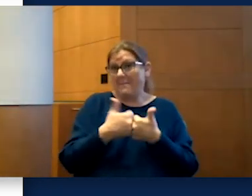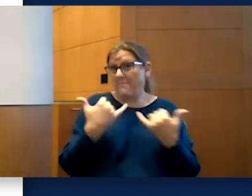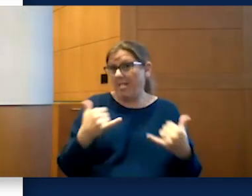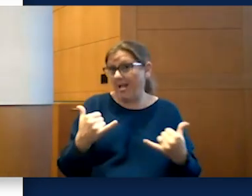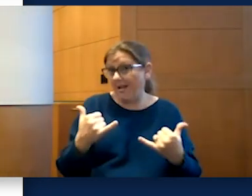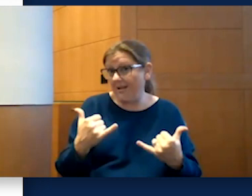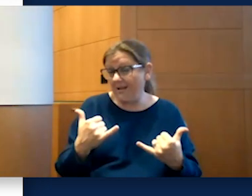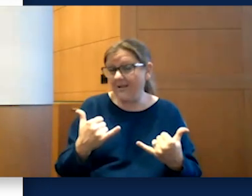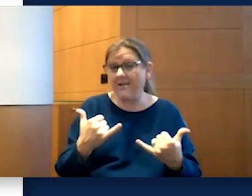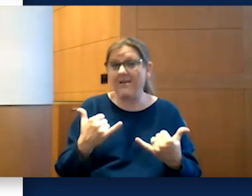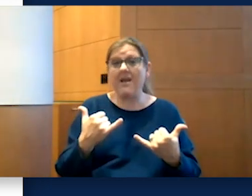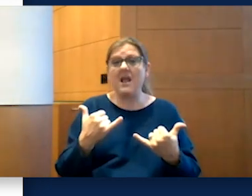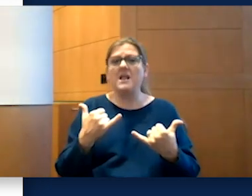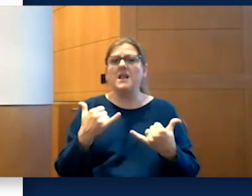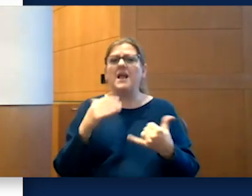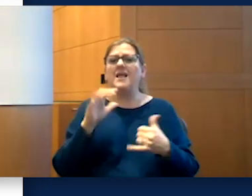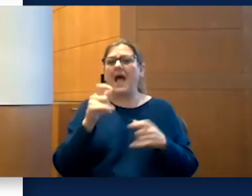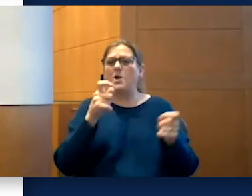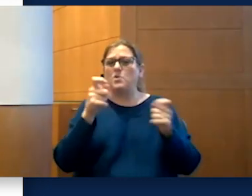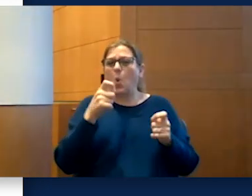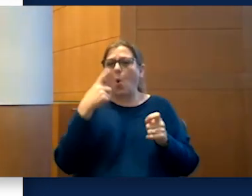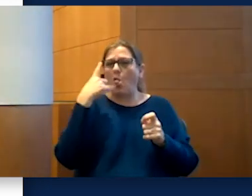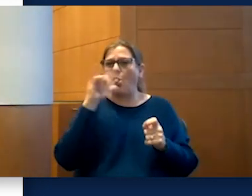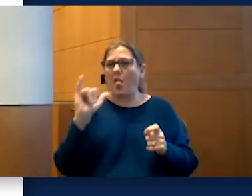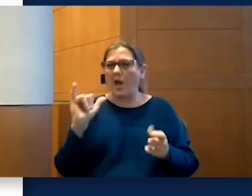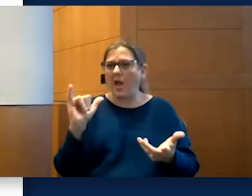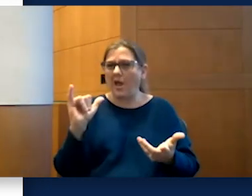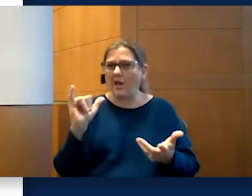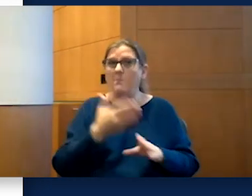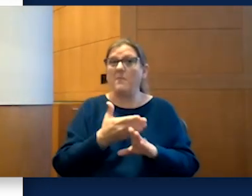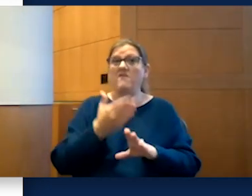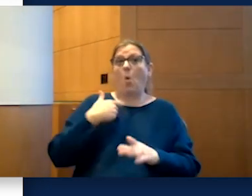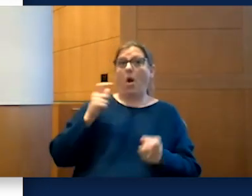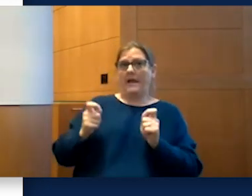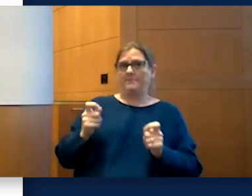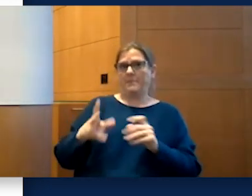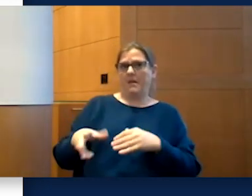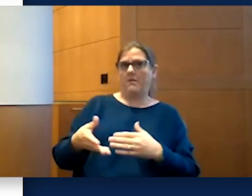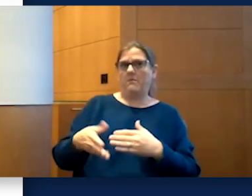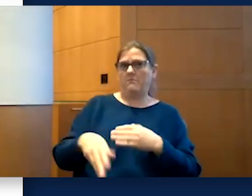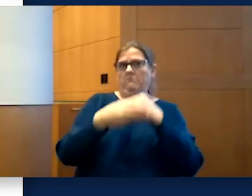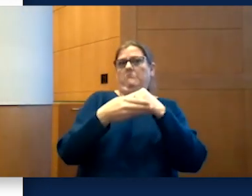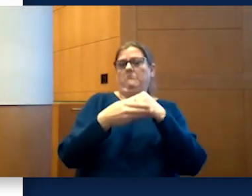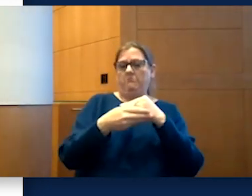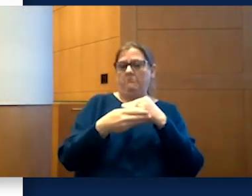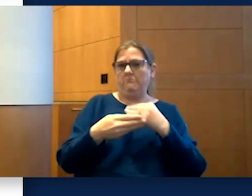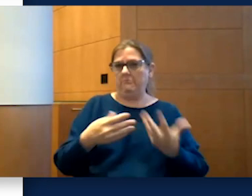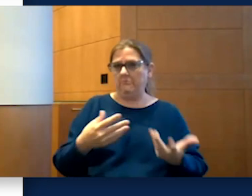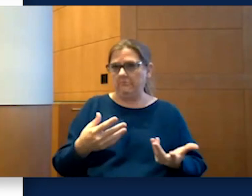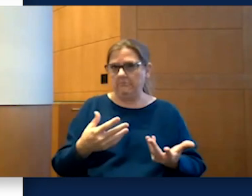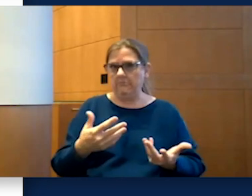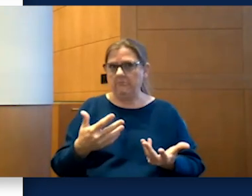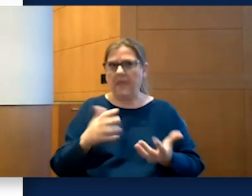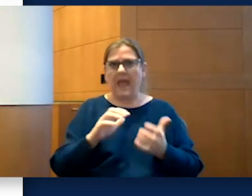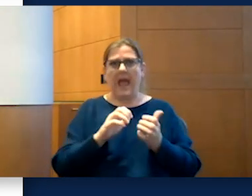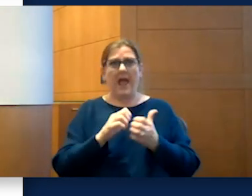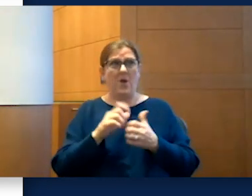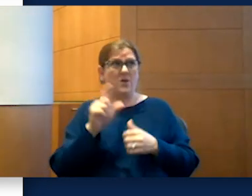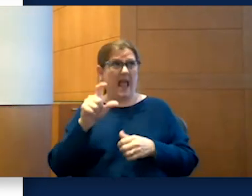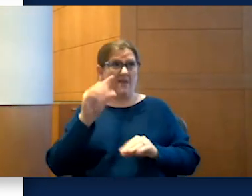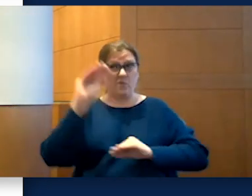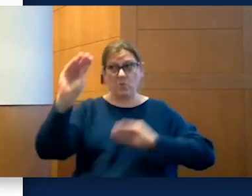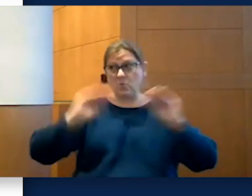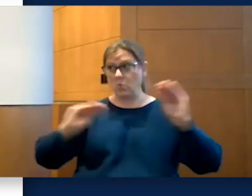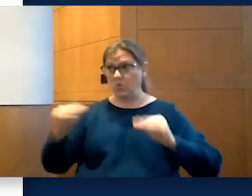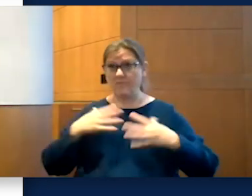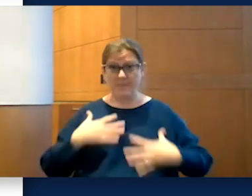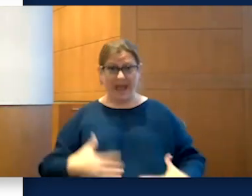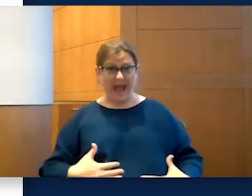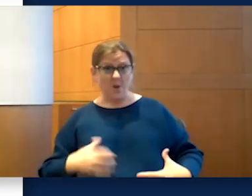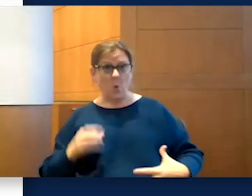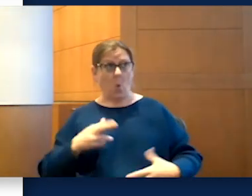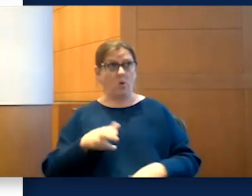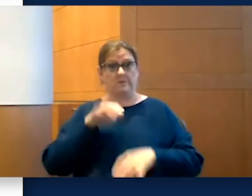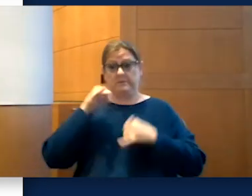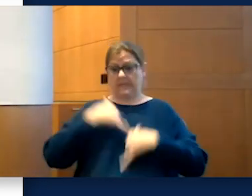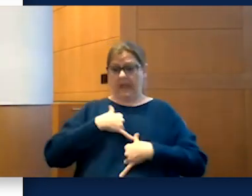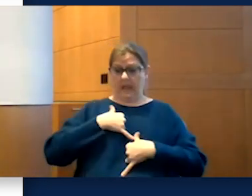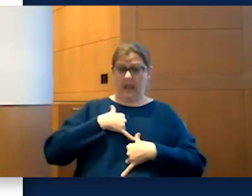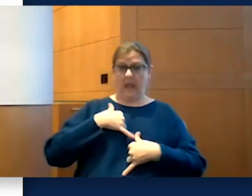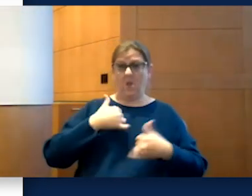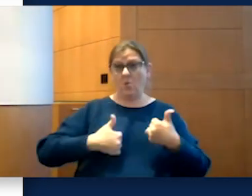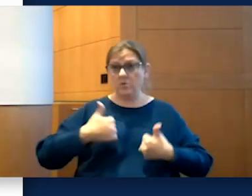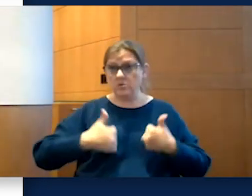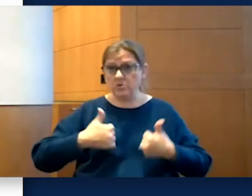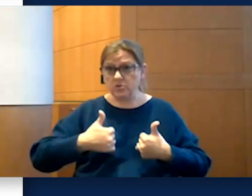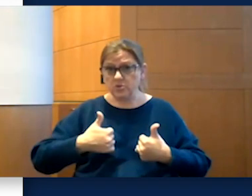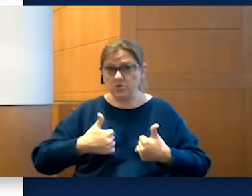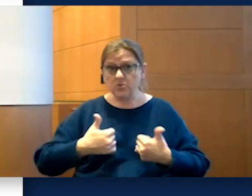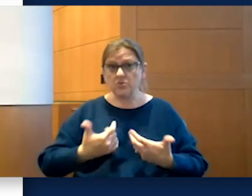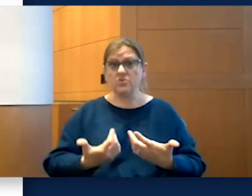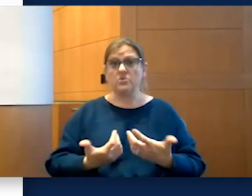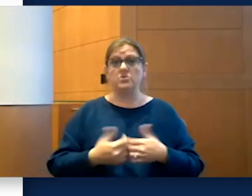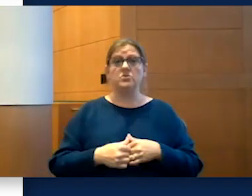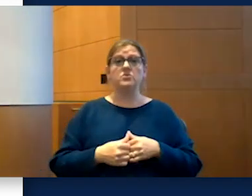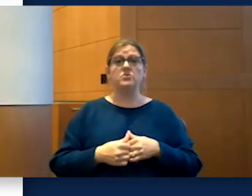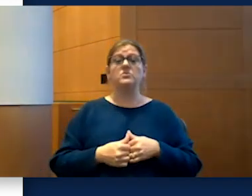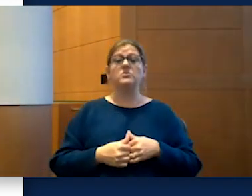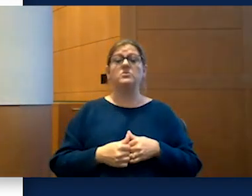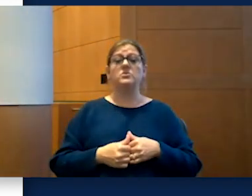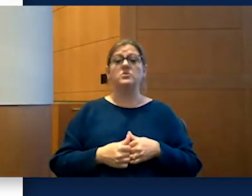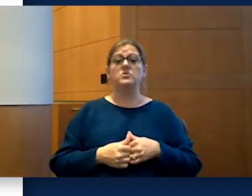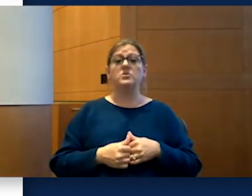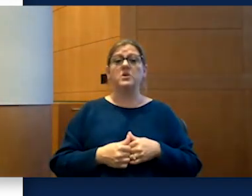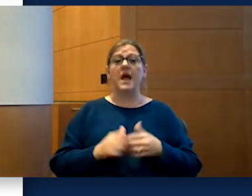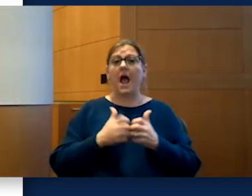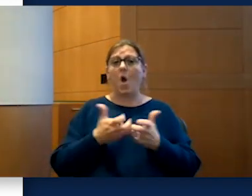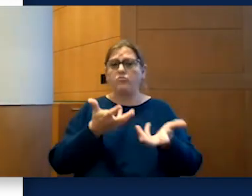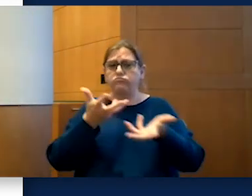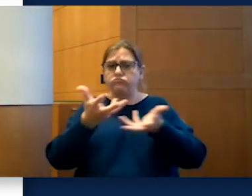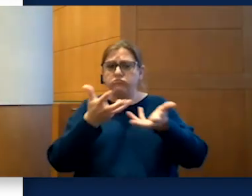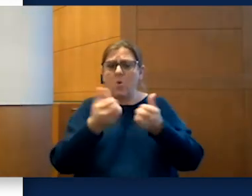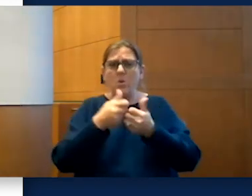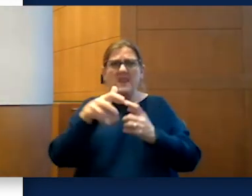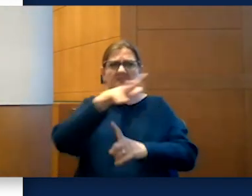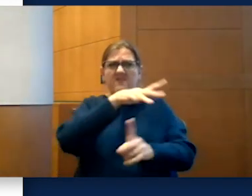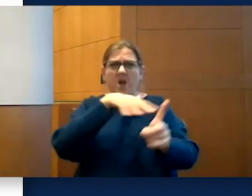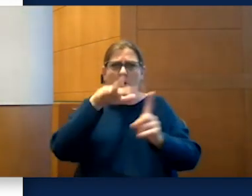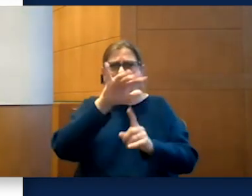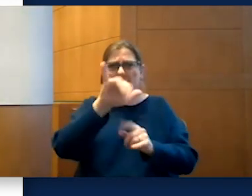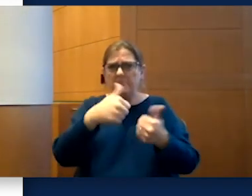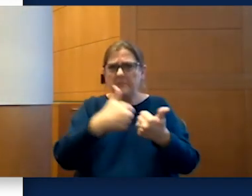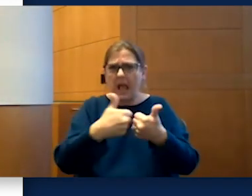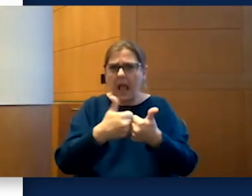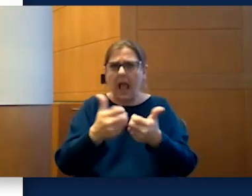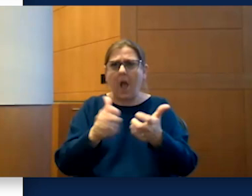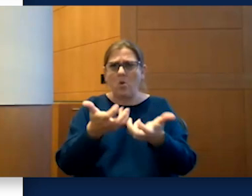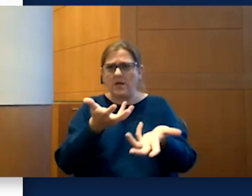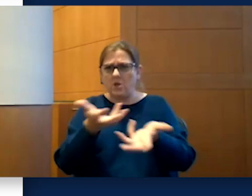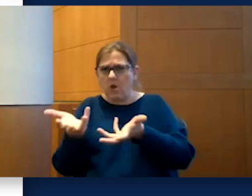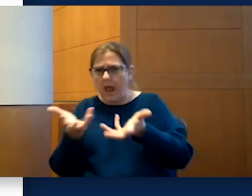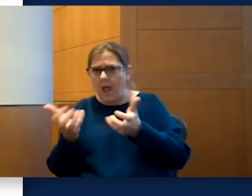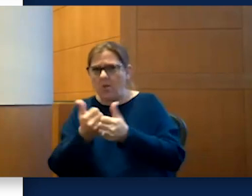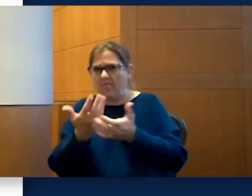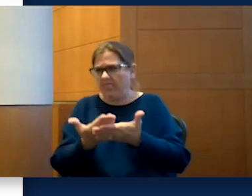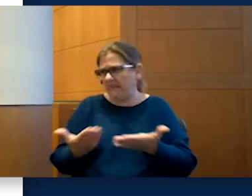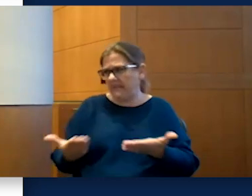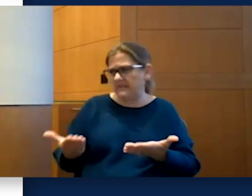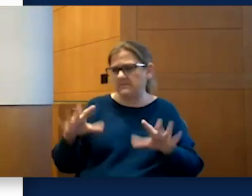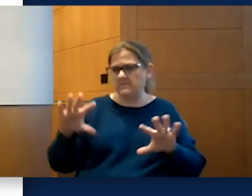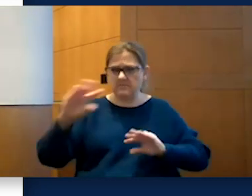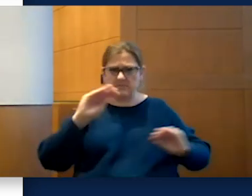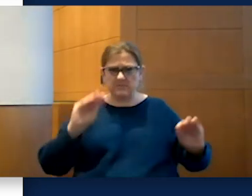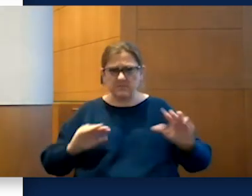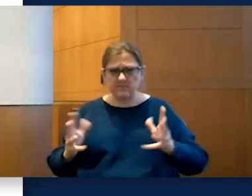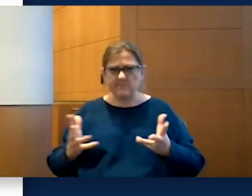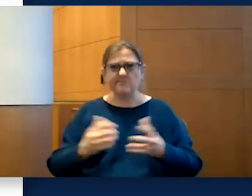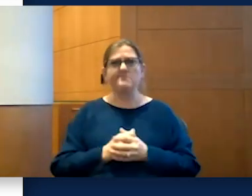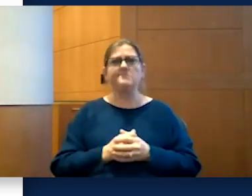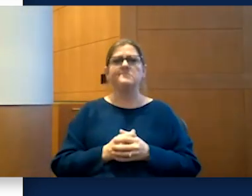How do they interact with their environment? How do they interact with items?